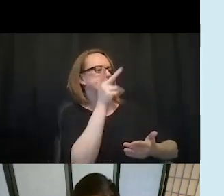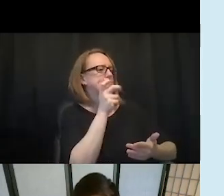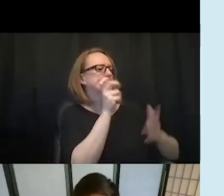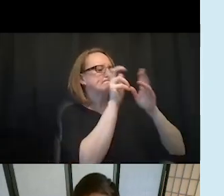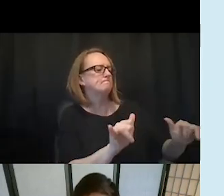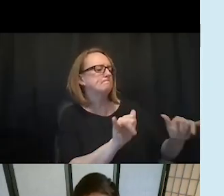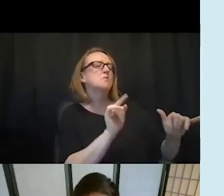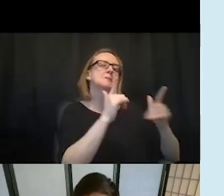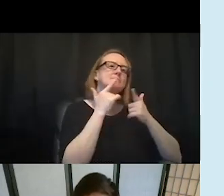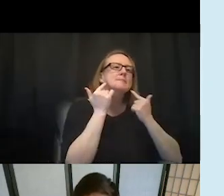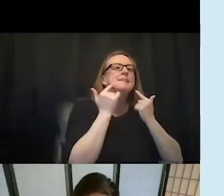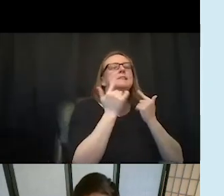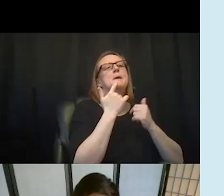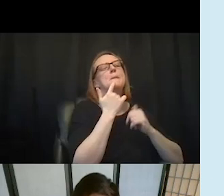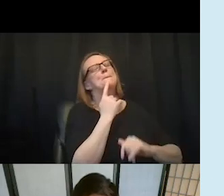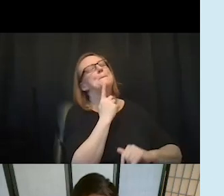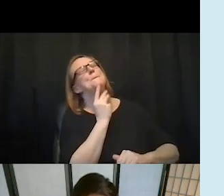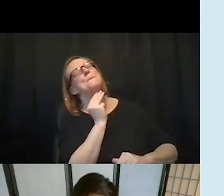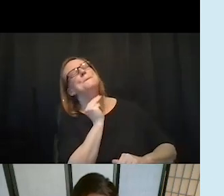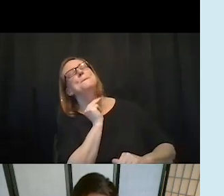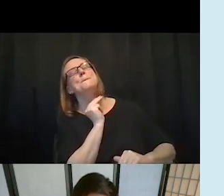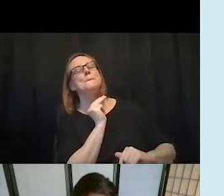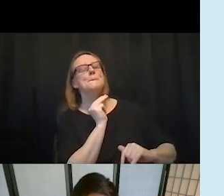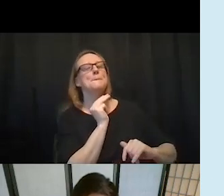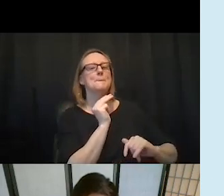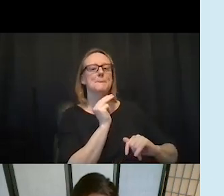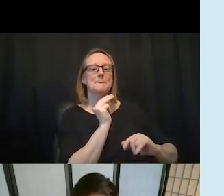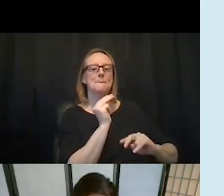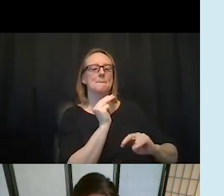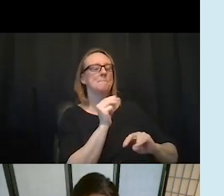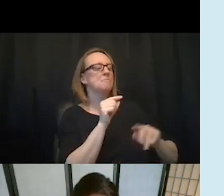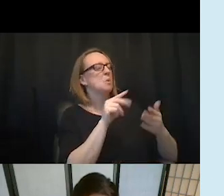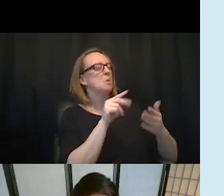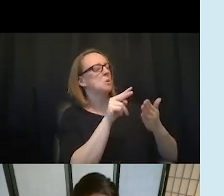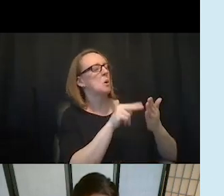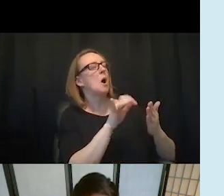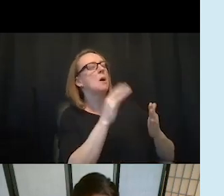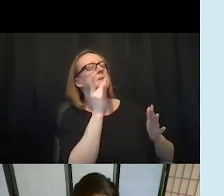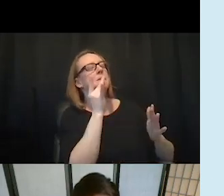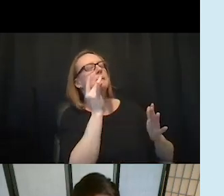You smile and say "mmm" at the lines you like as if you had just tasted something delicious."